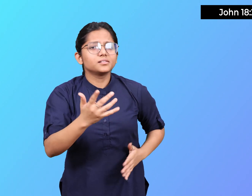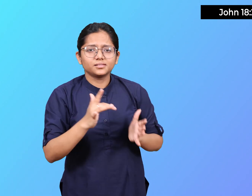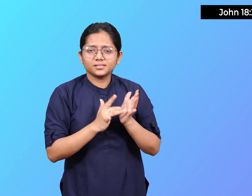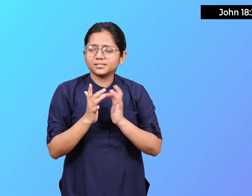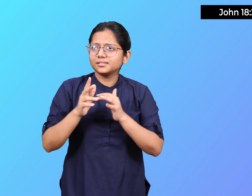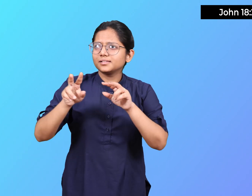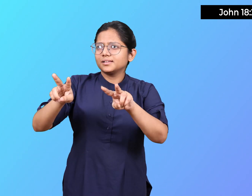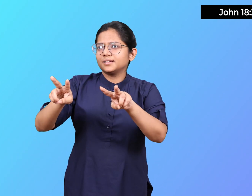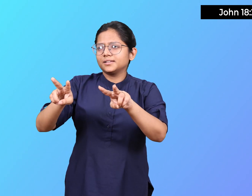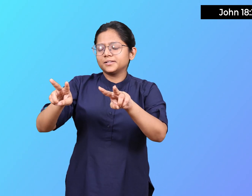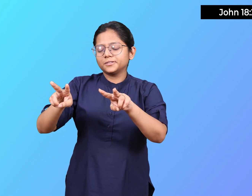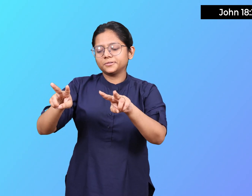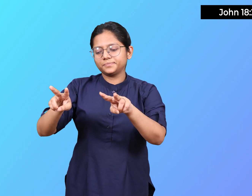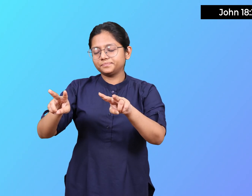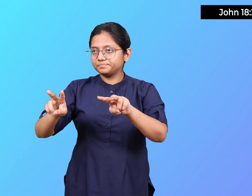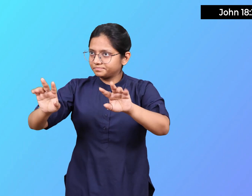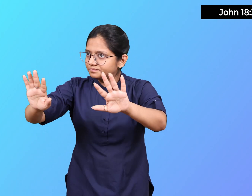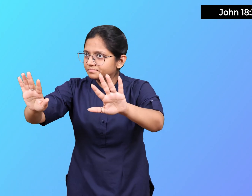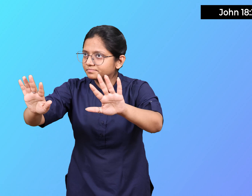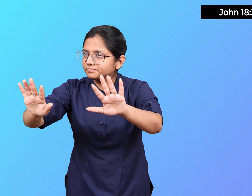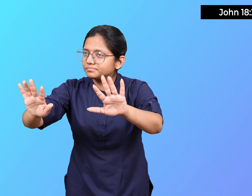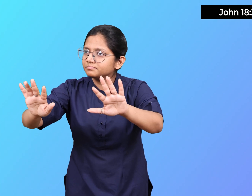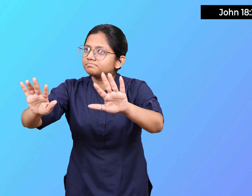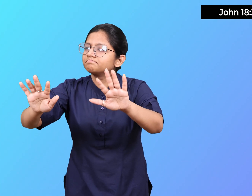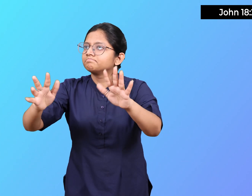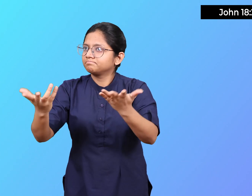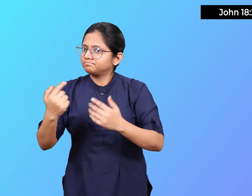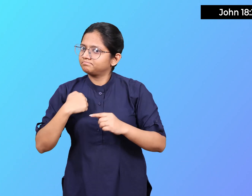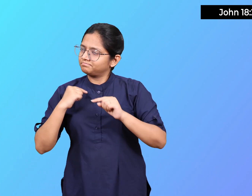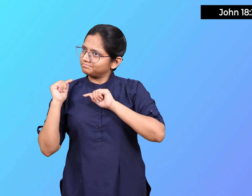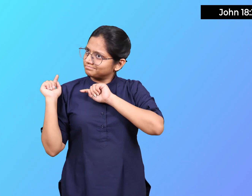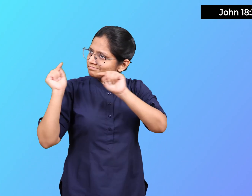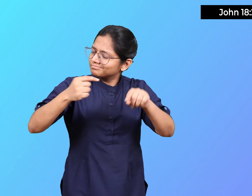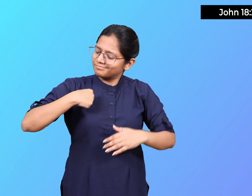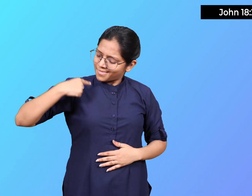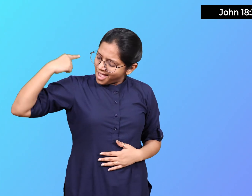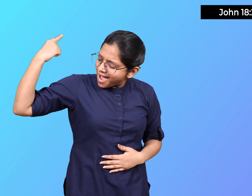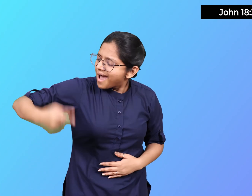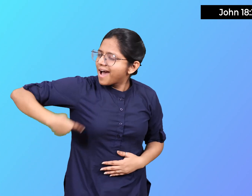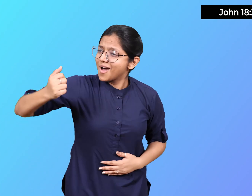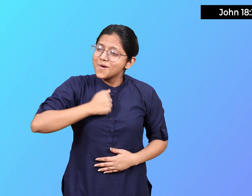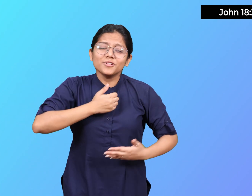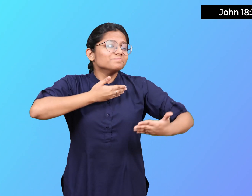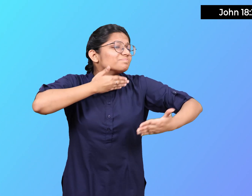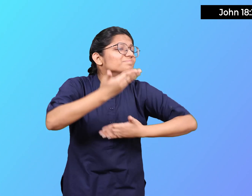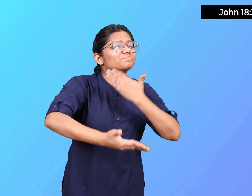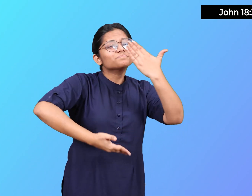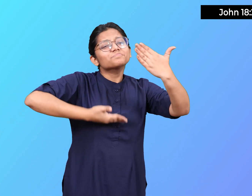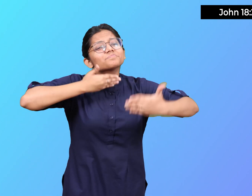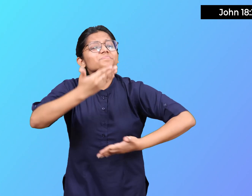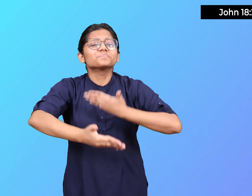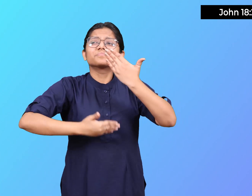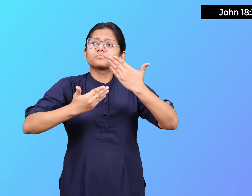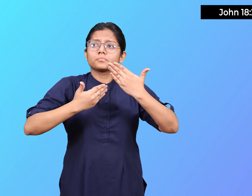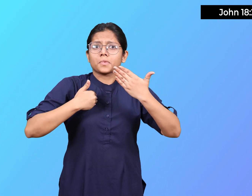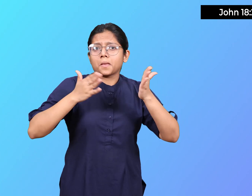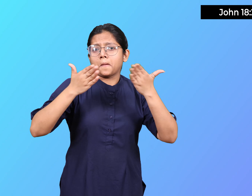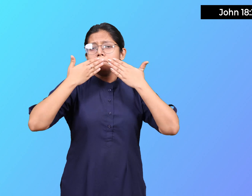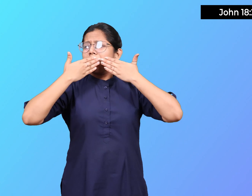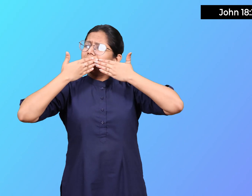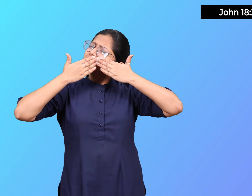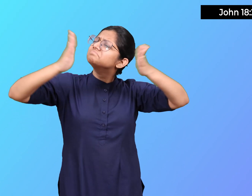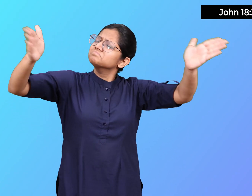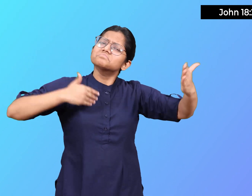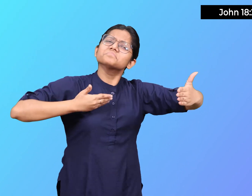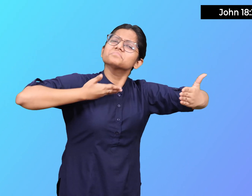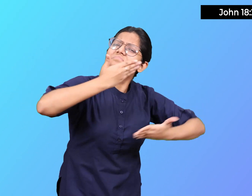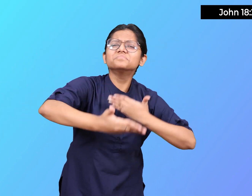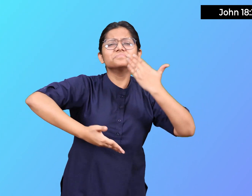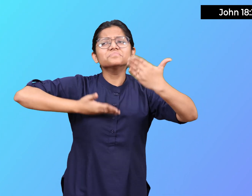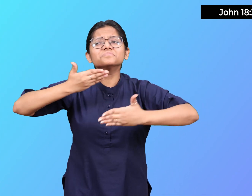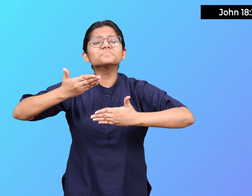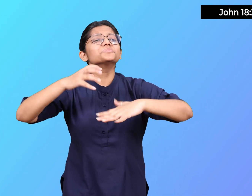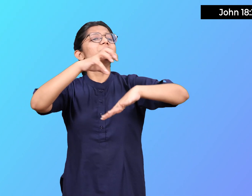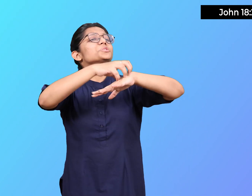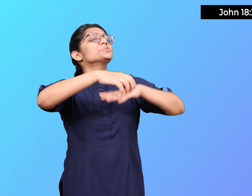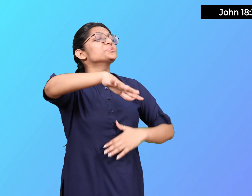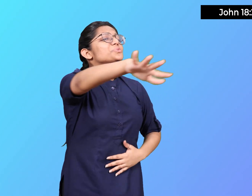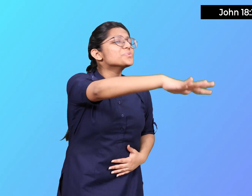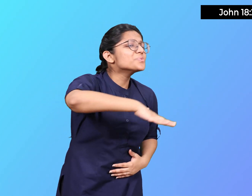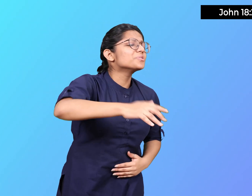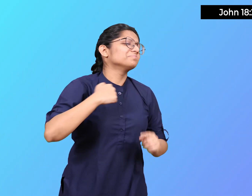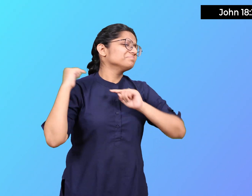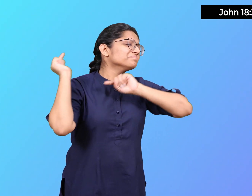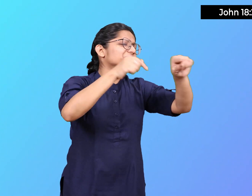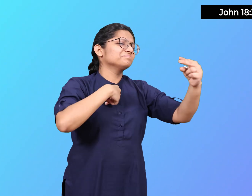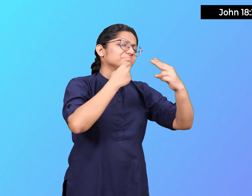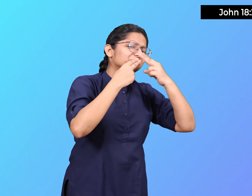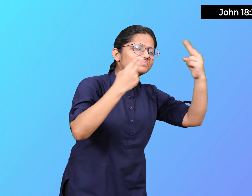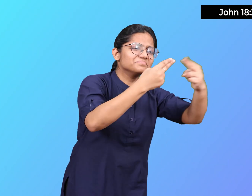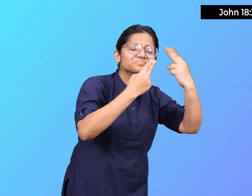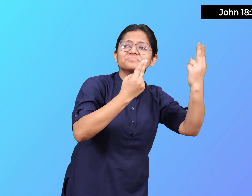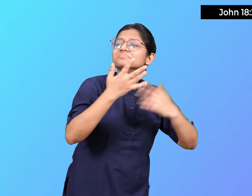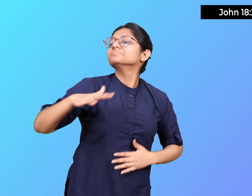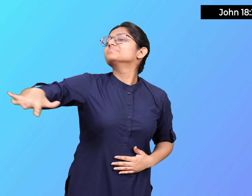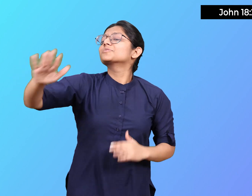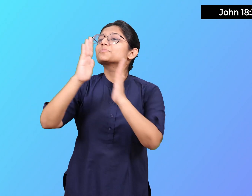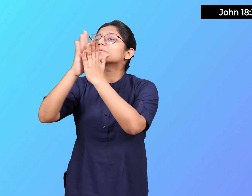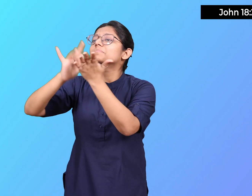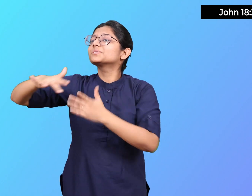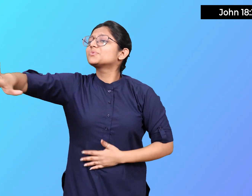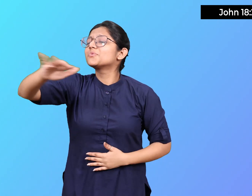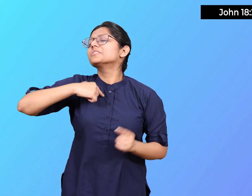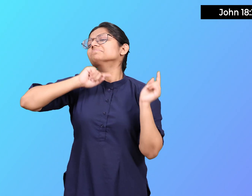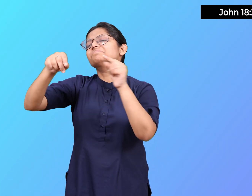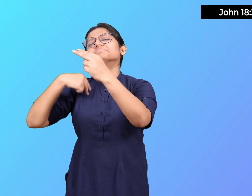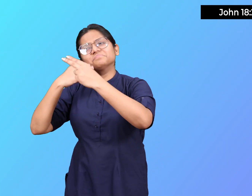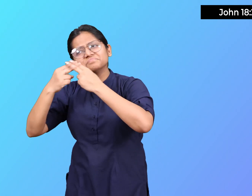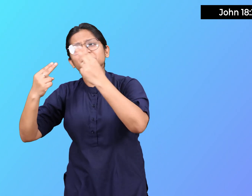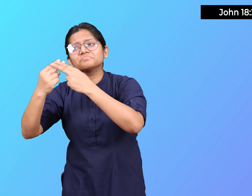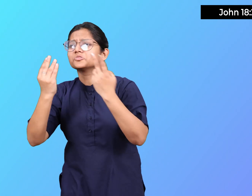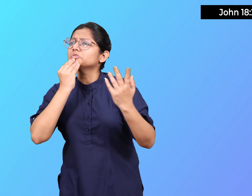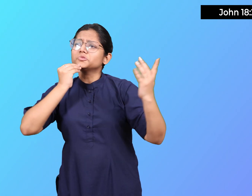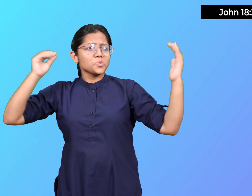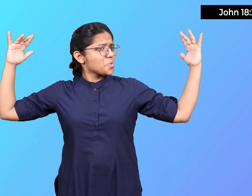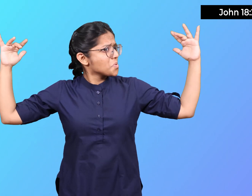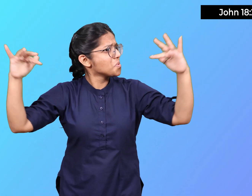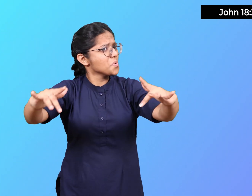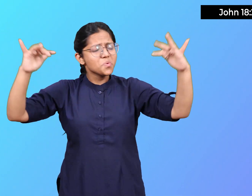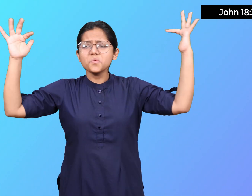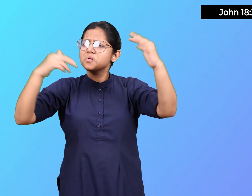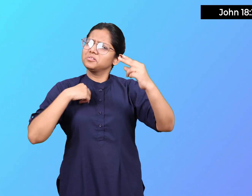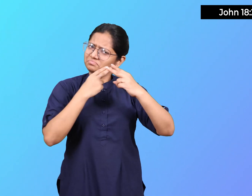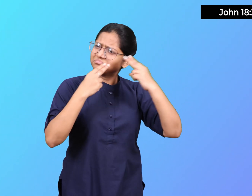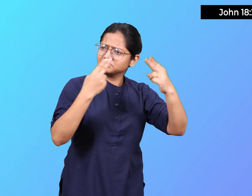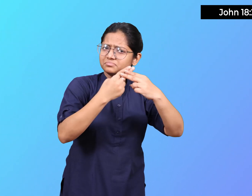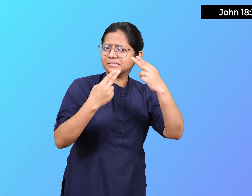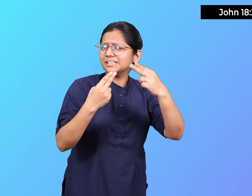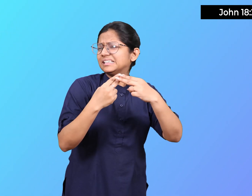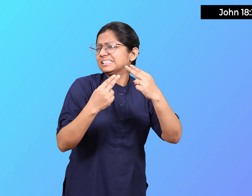Jesus answered, “I have always spoken openly to all people. I always taught in the synagogues and in the Temple area. All the Jews come together there.